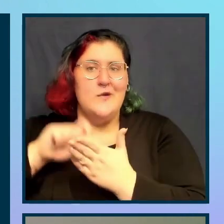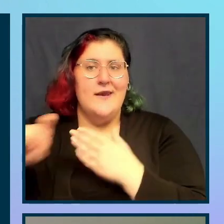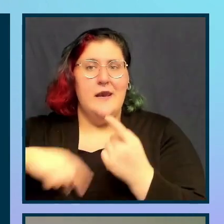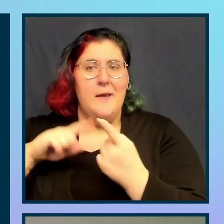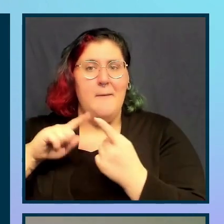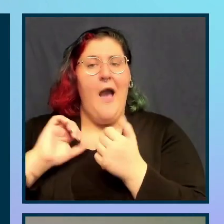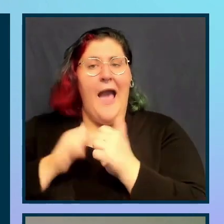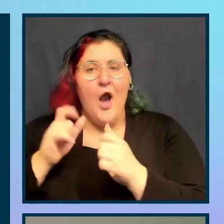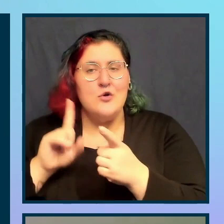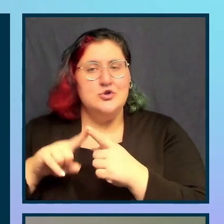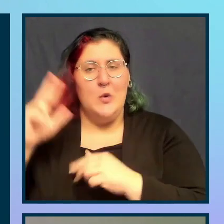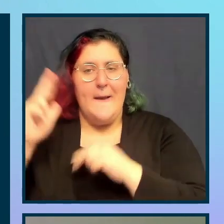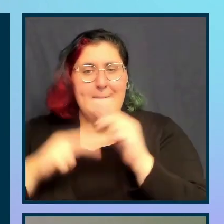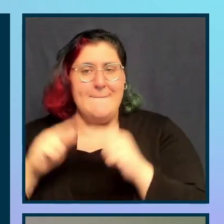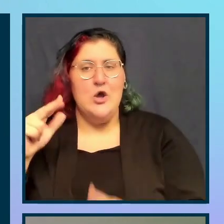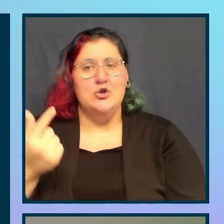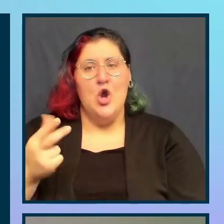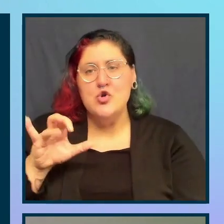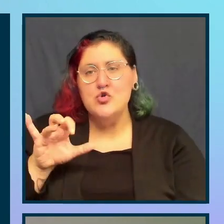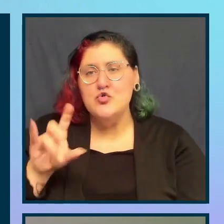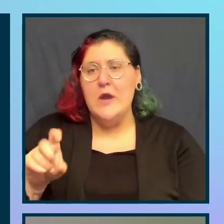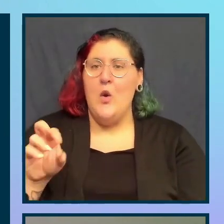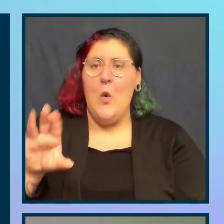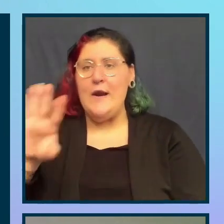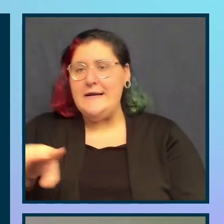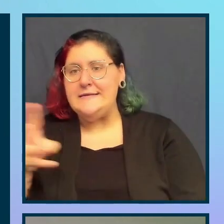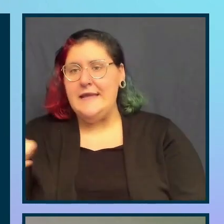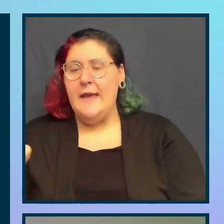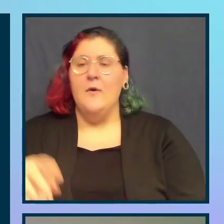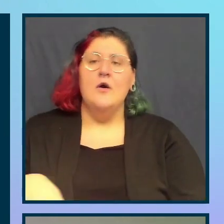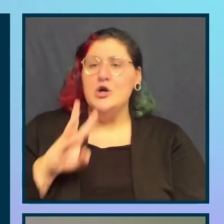Also information about interaction, arrow keys, move between grid cells for example,